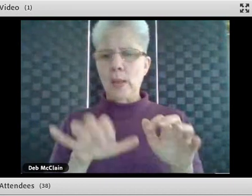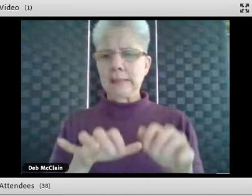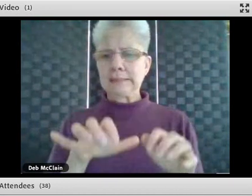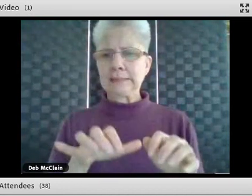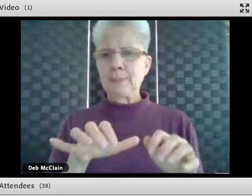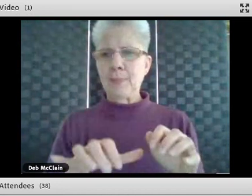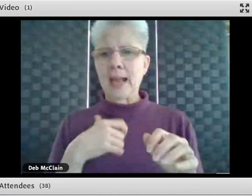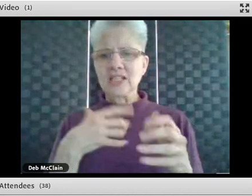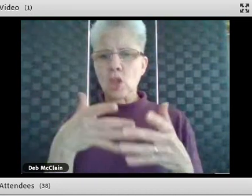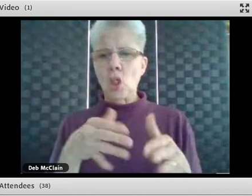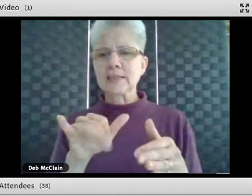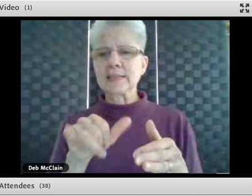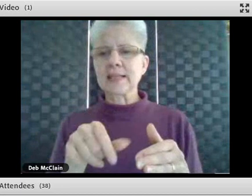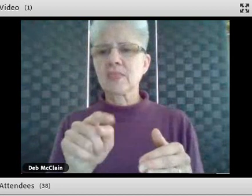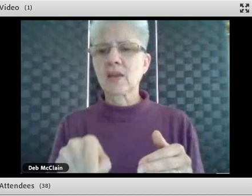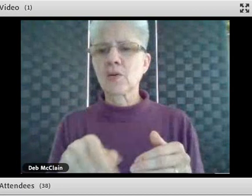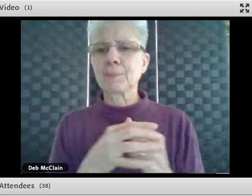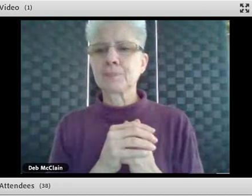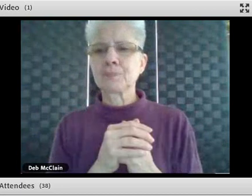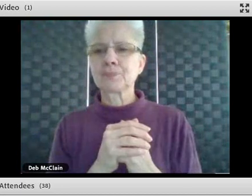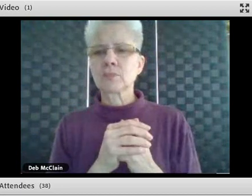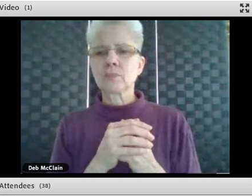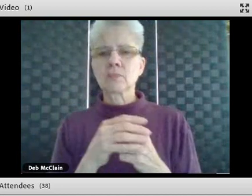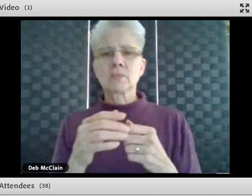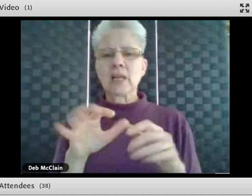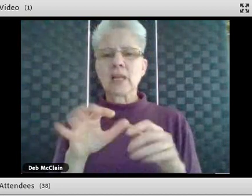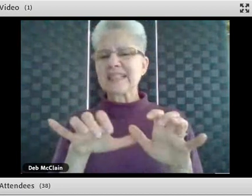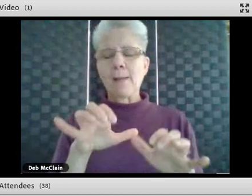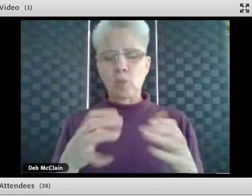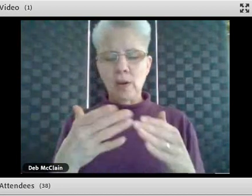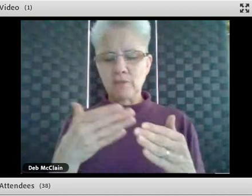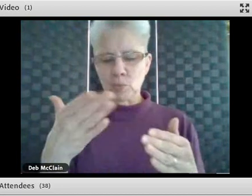I just lost it there. Speak or type, whatever you prefer.